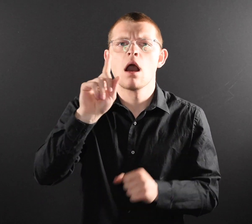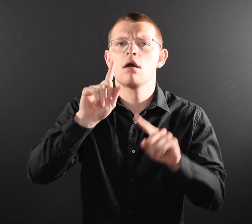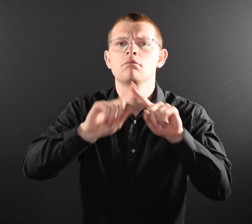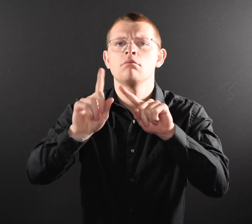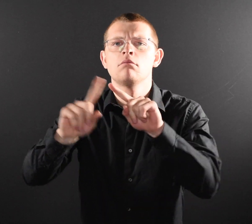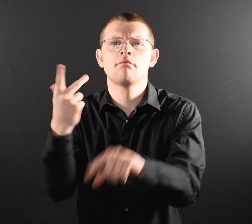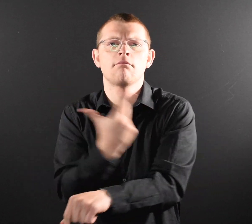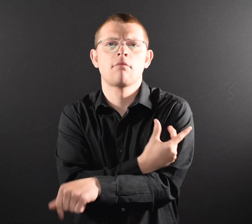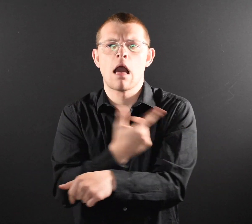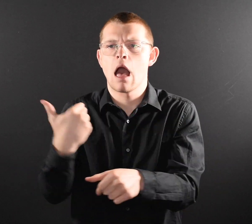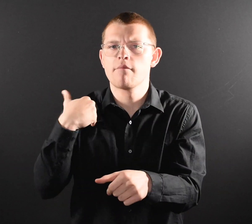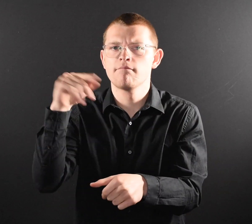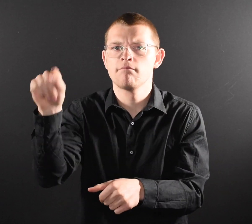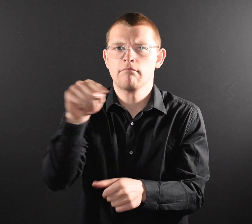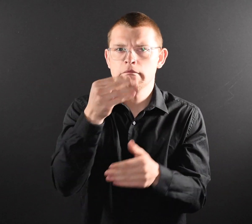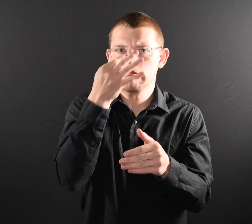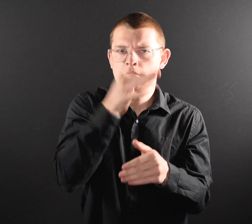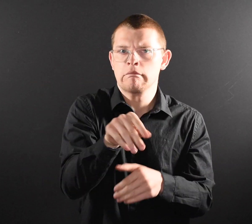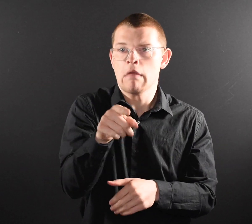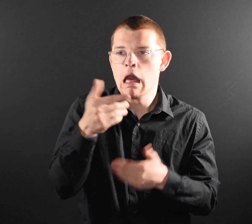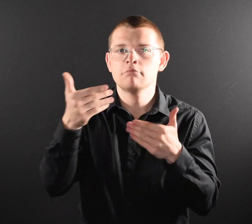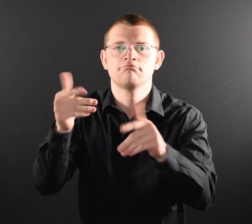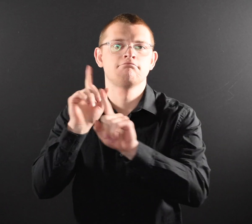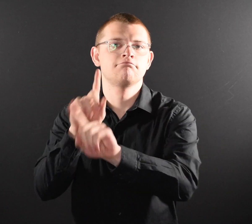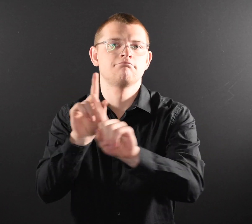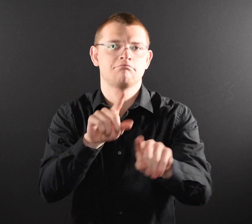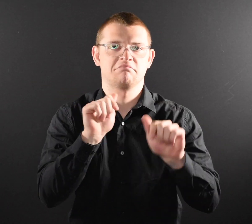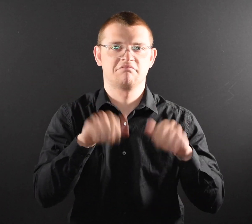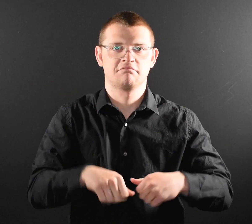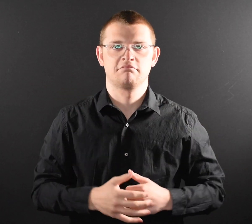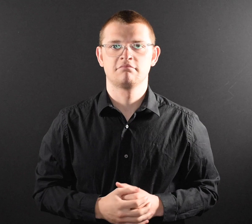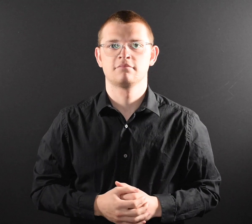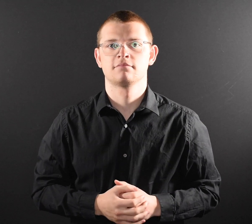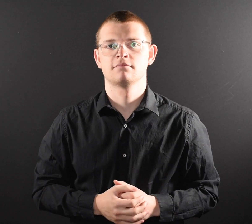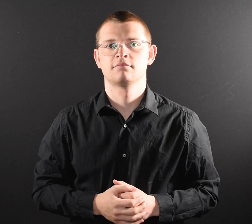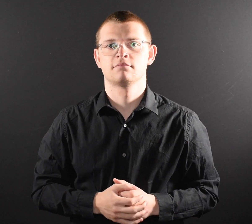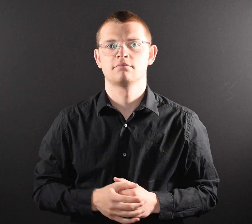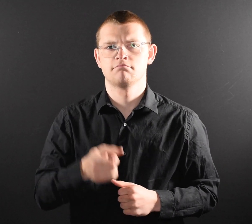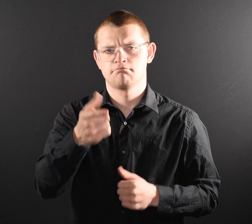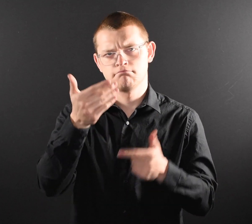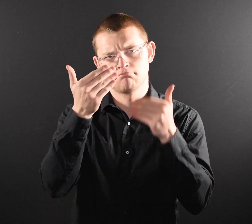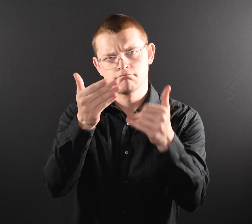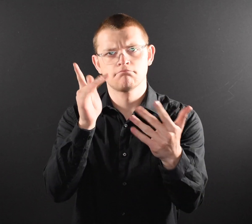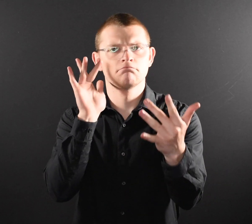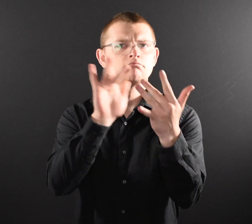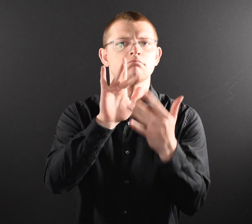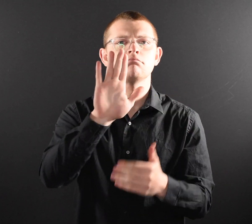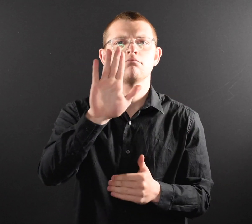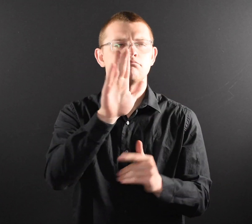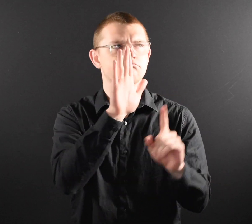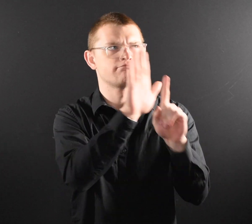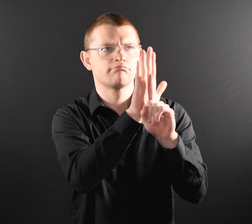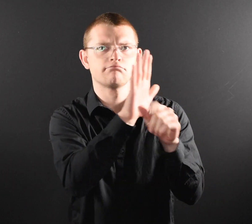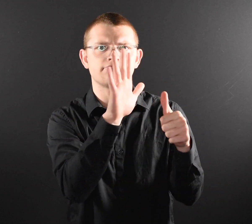find vaccine providers near you; o Connect with your primary health care